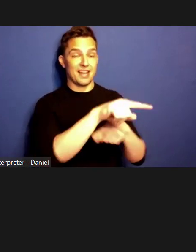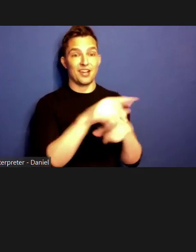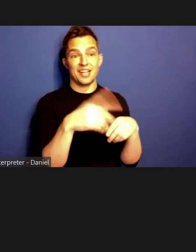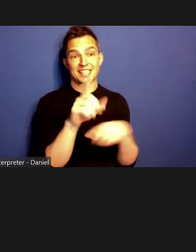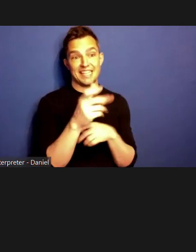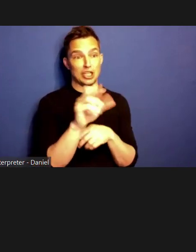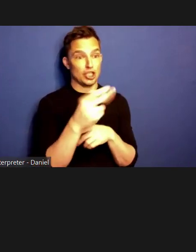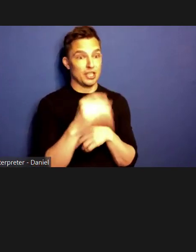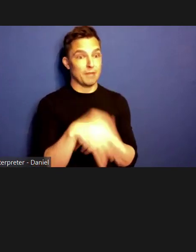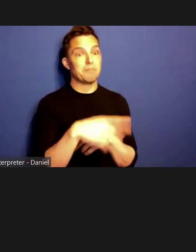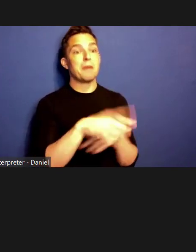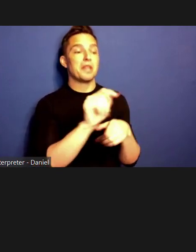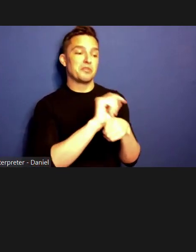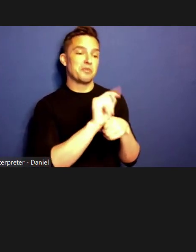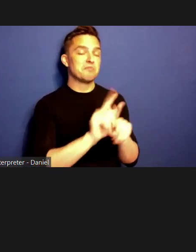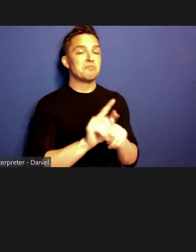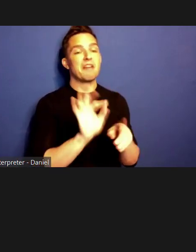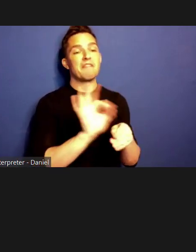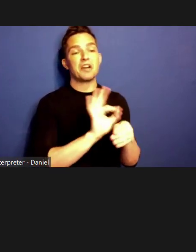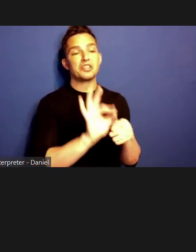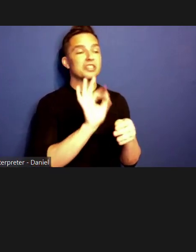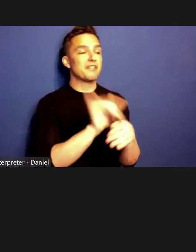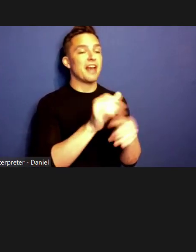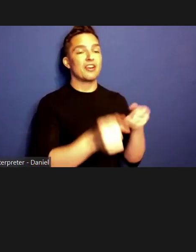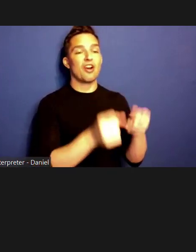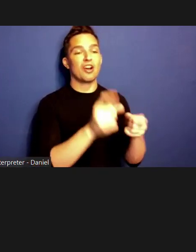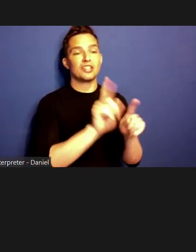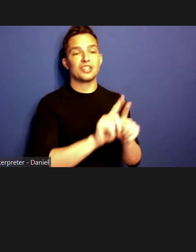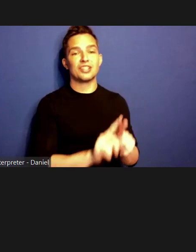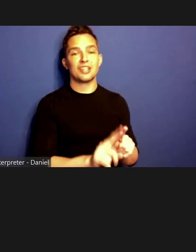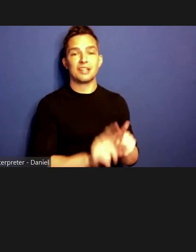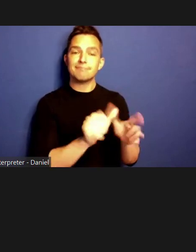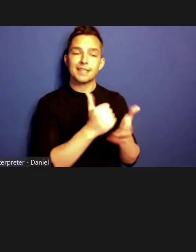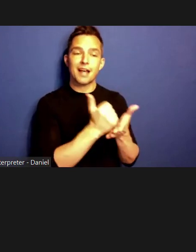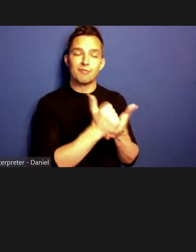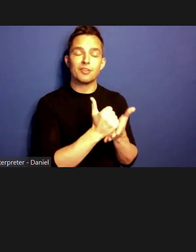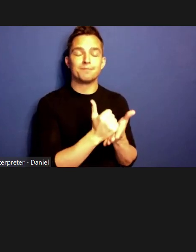functions of the car, which can be helpful, but that person is not